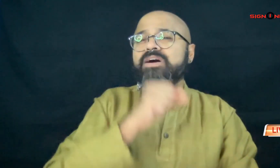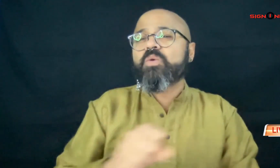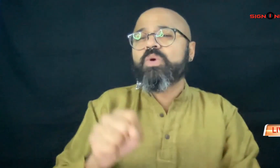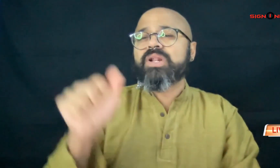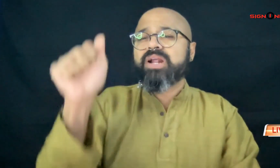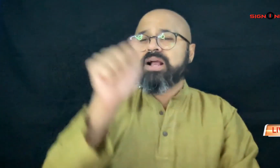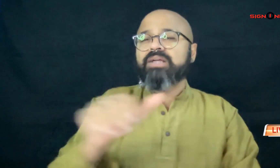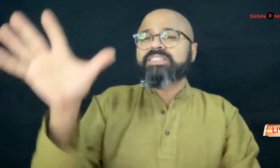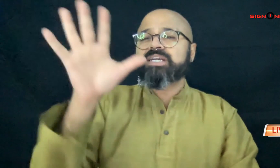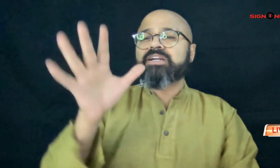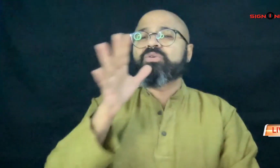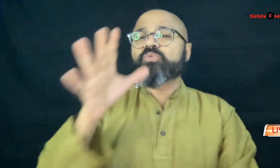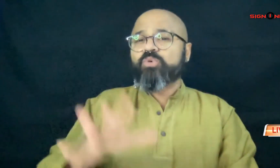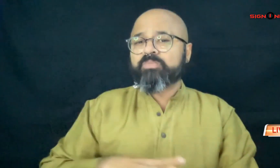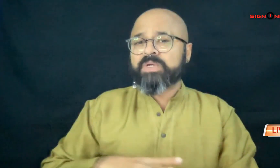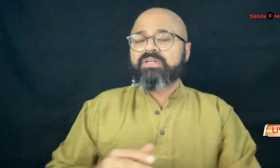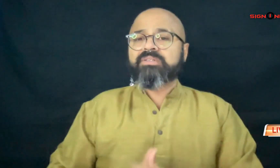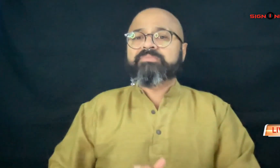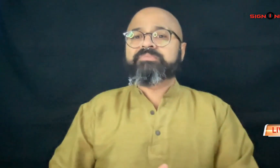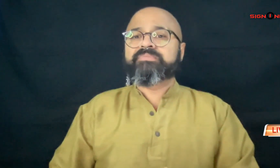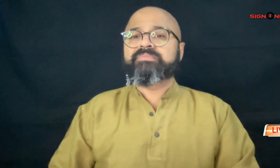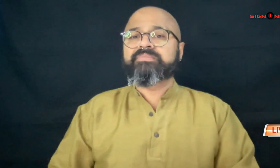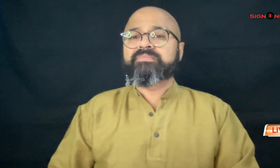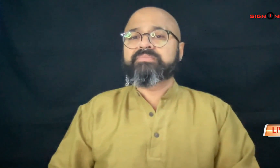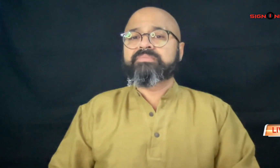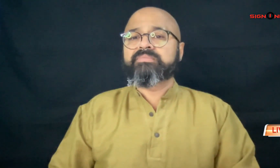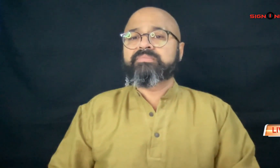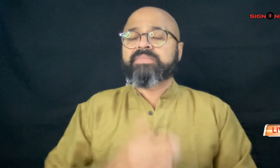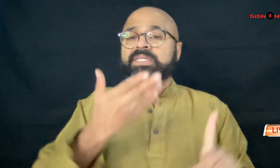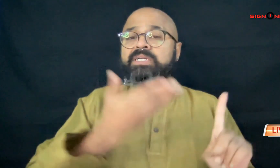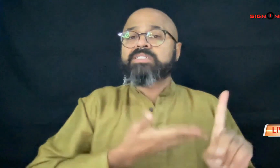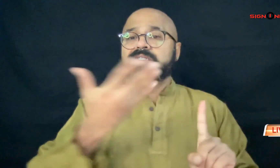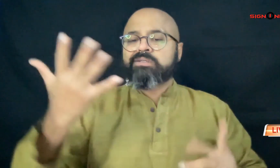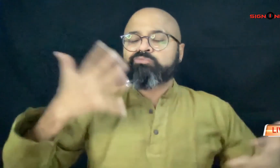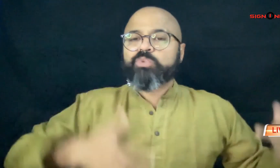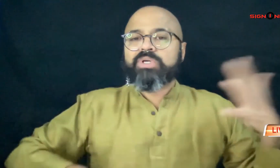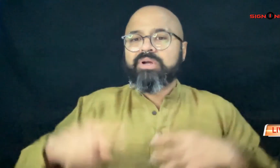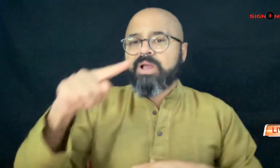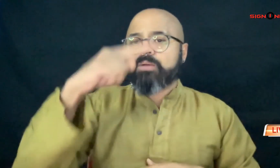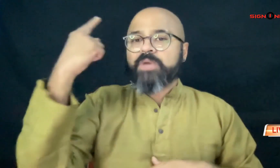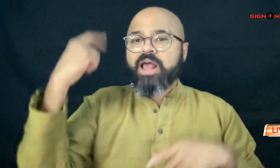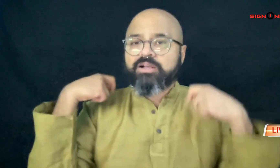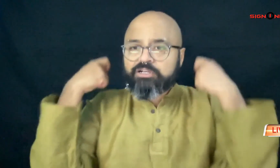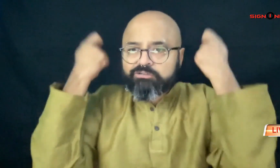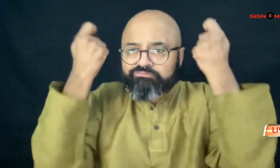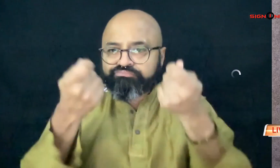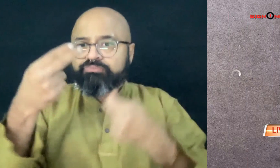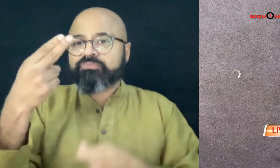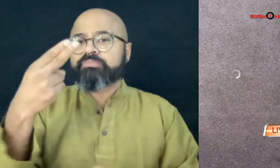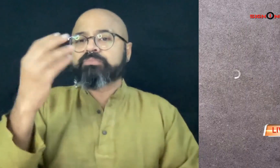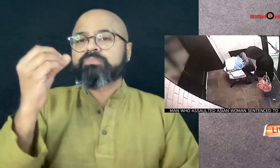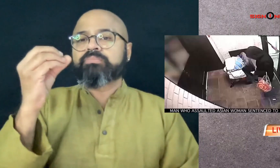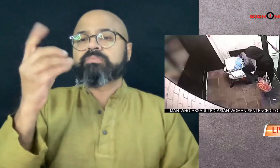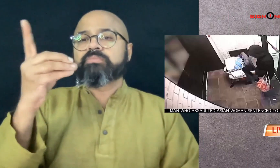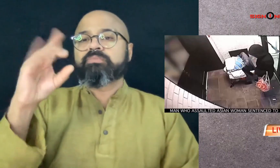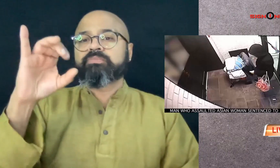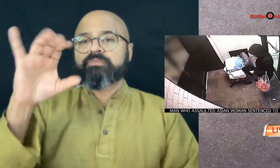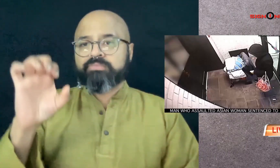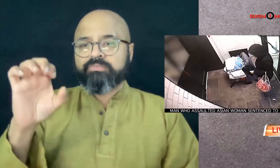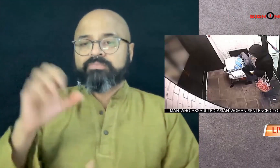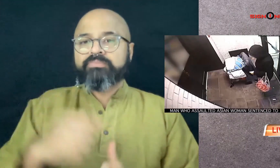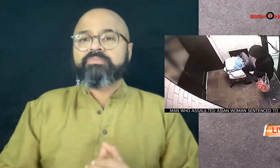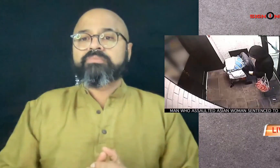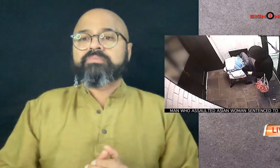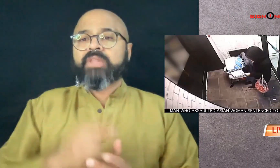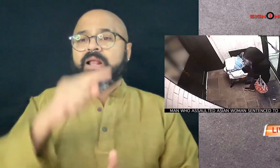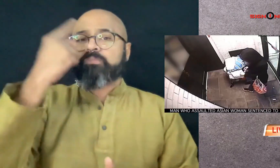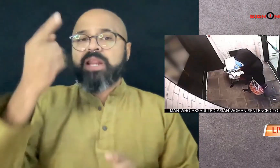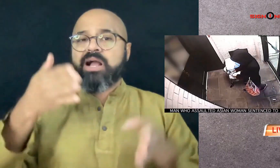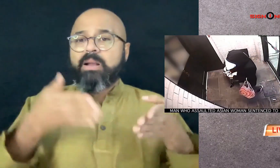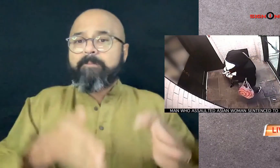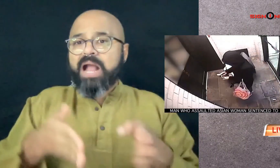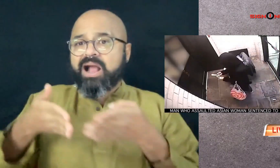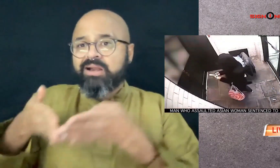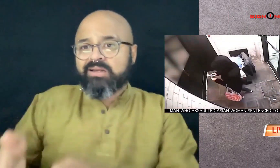on a 67-year-old Asian woman she's wearing a black hoodie black pants and carrying a